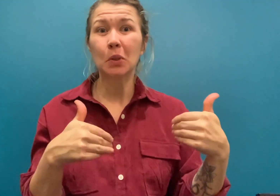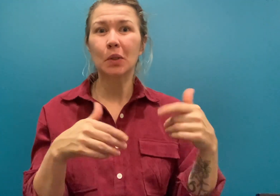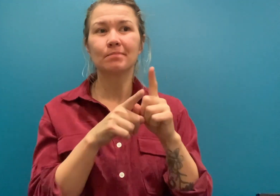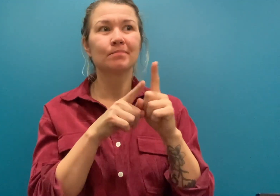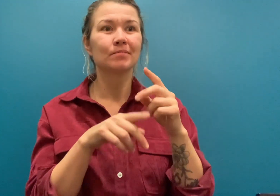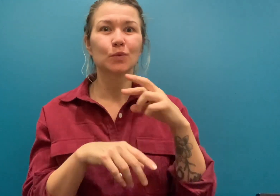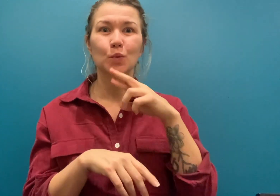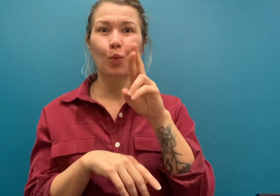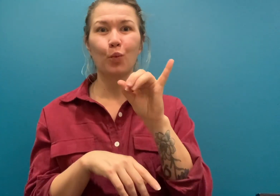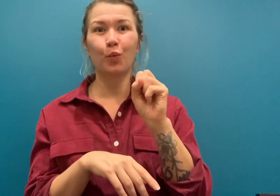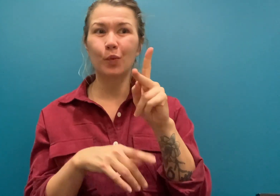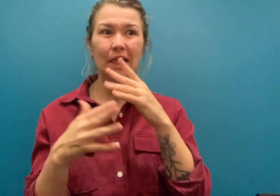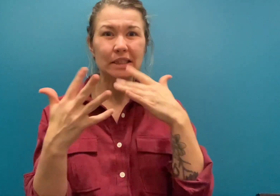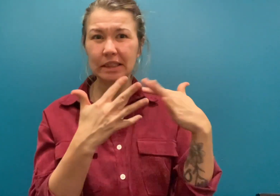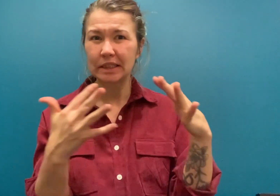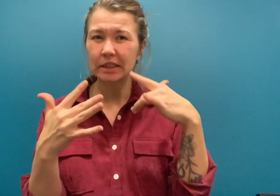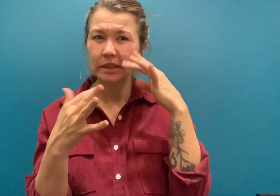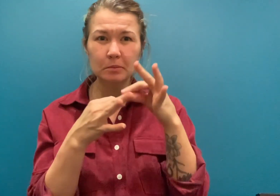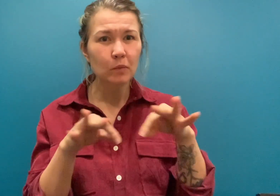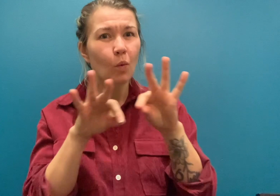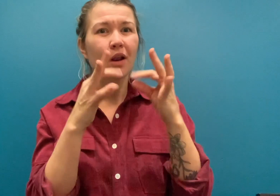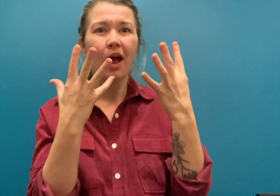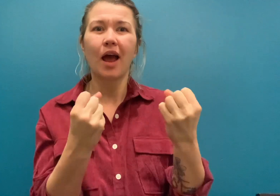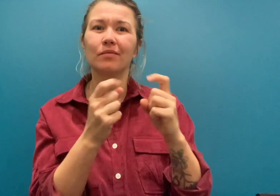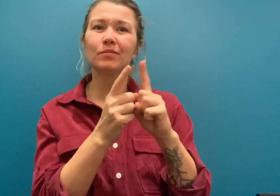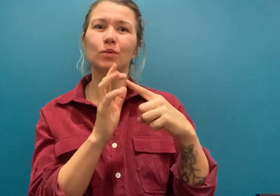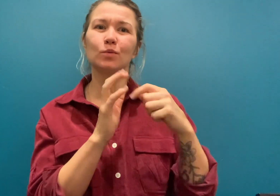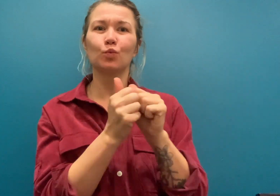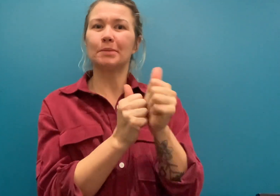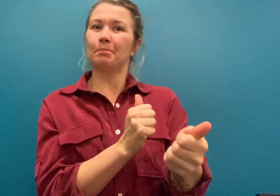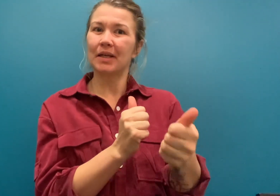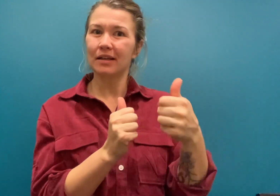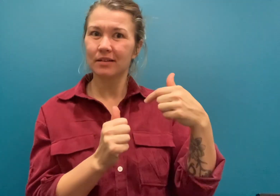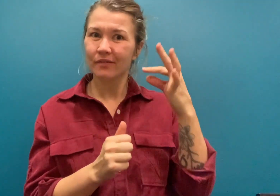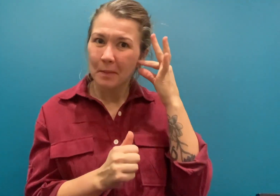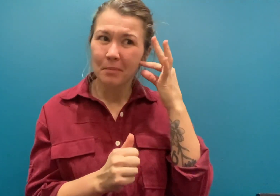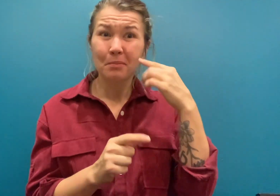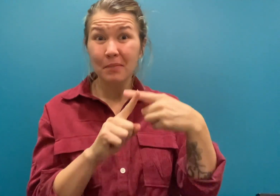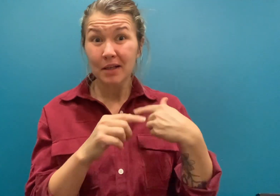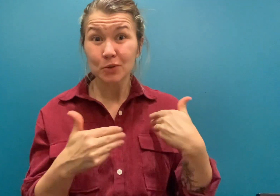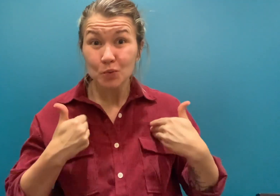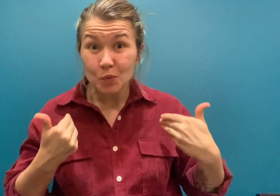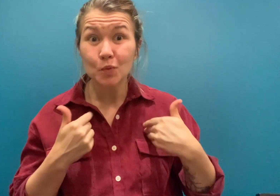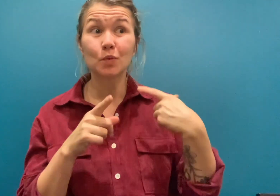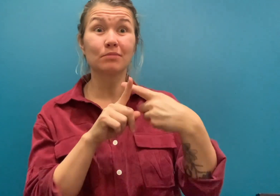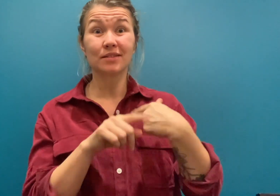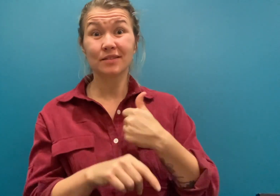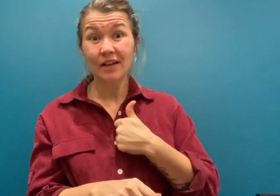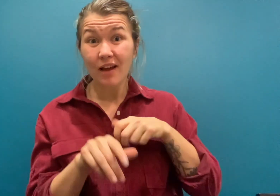That would be risky. I thought it was important to have female representation as well as youth and having